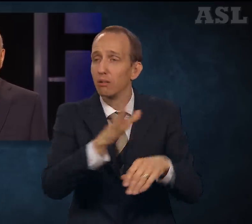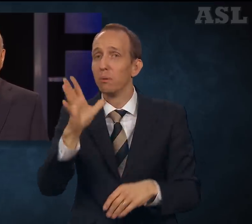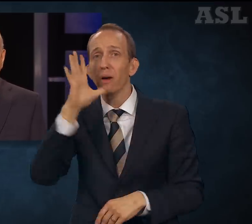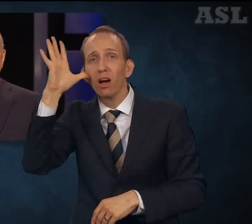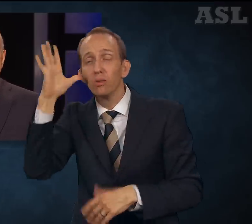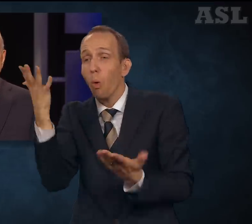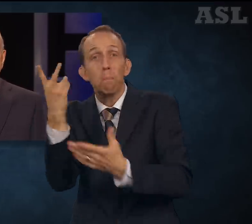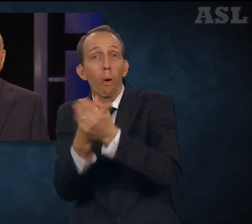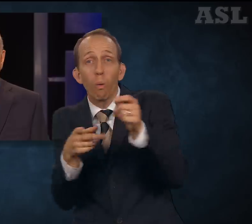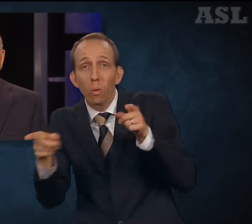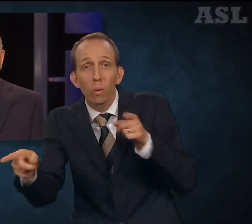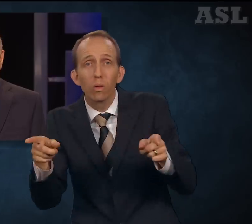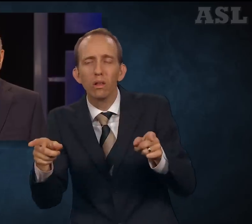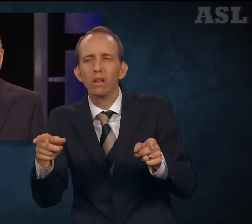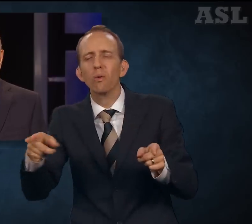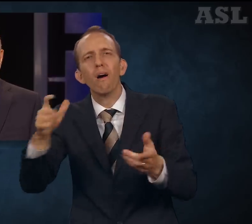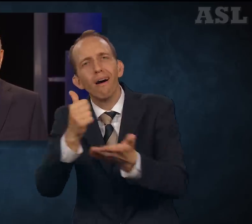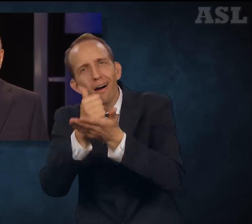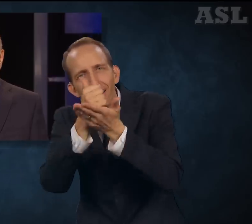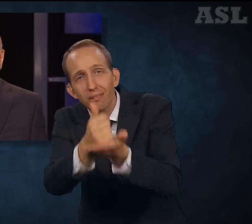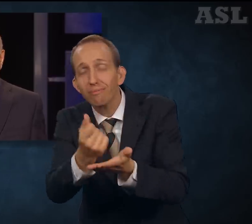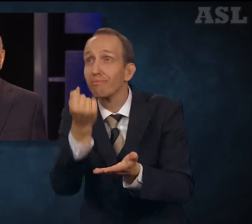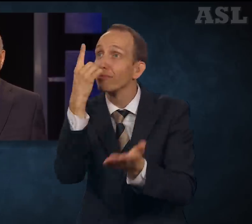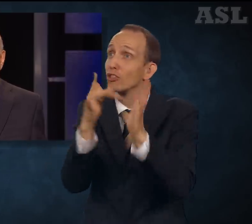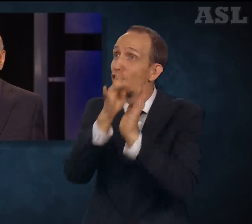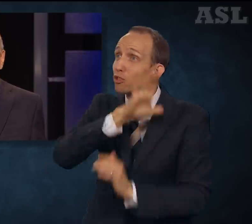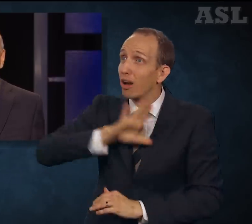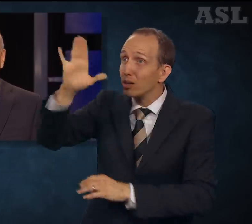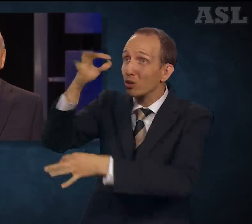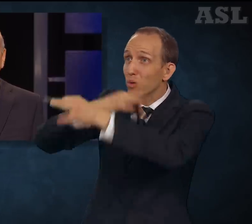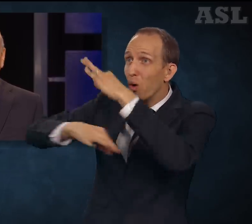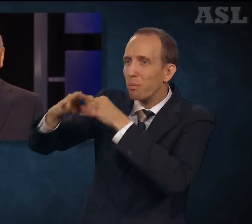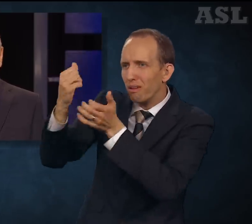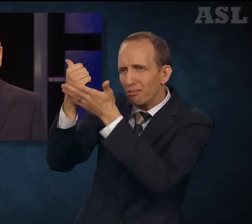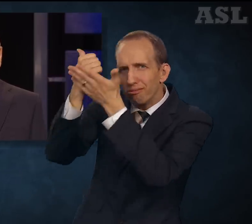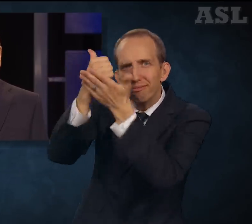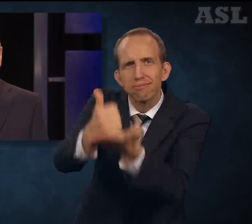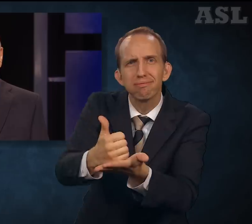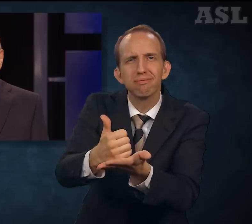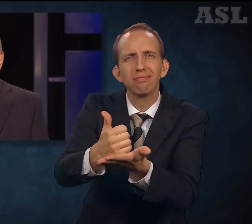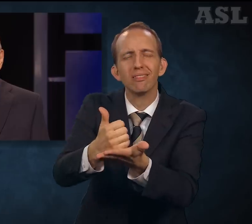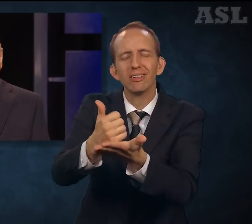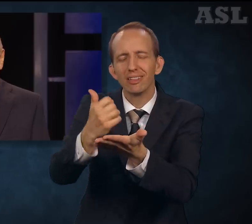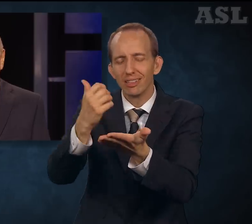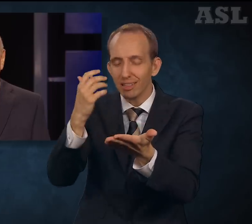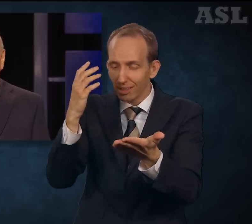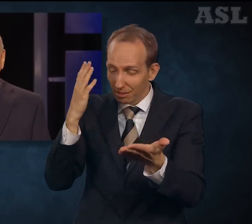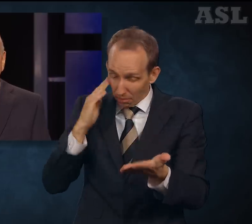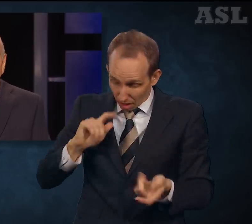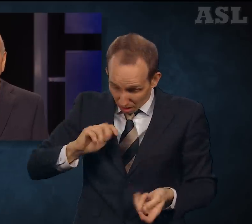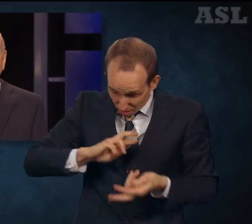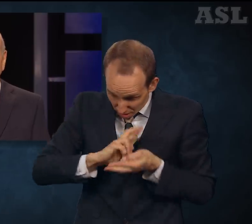THE ATONEMENT OF JESUS CHRIST.